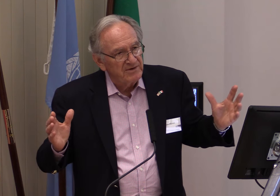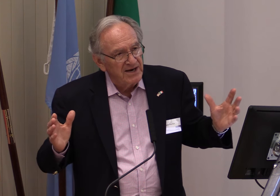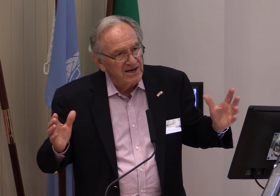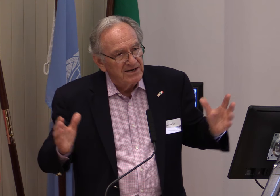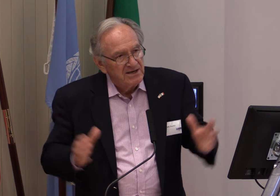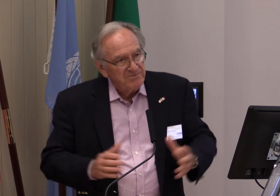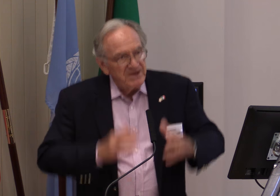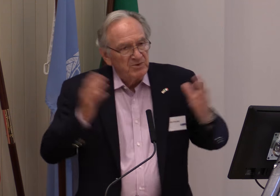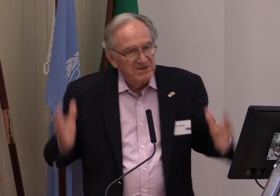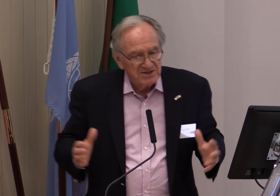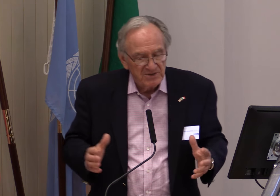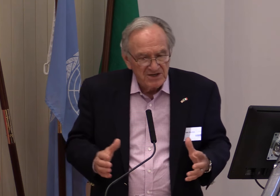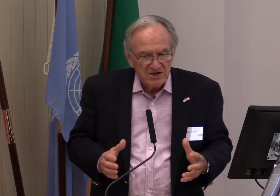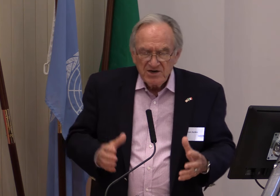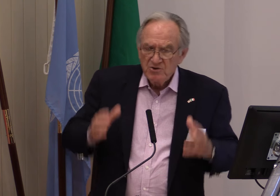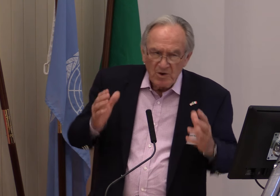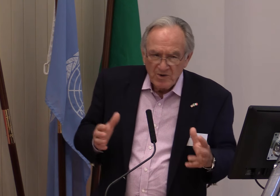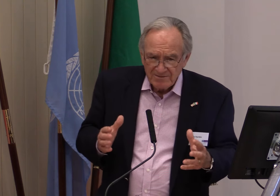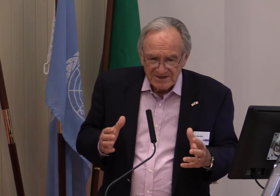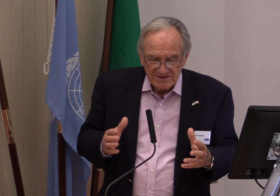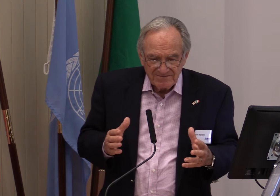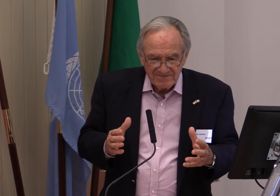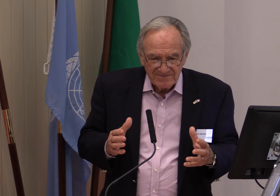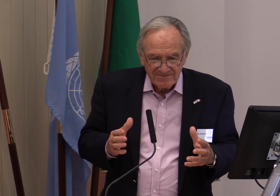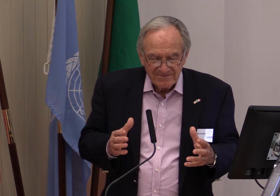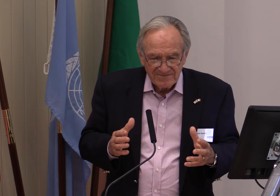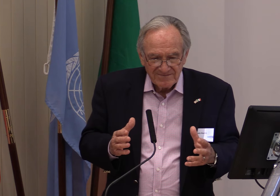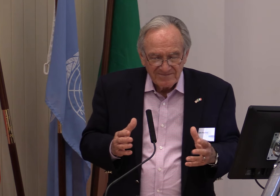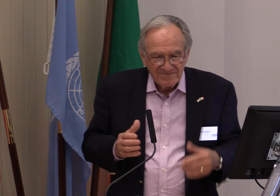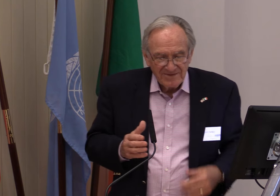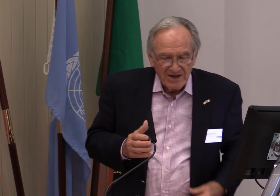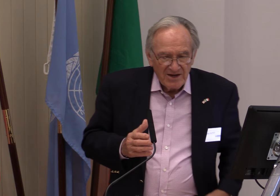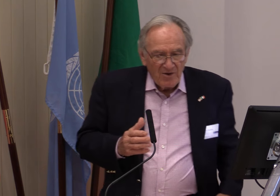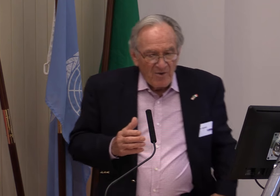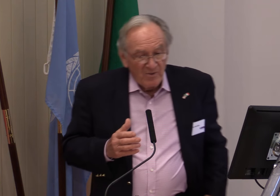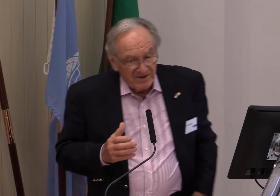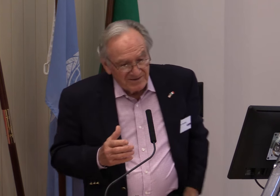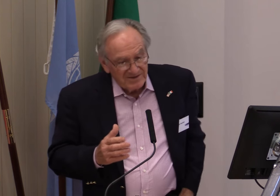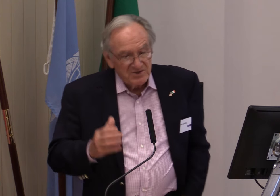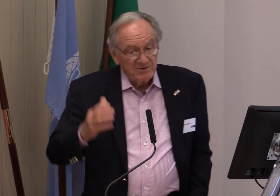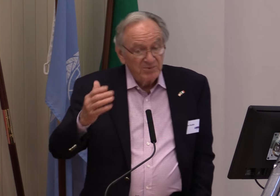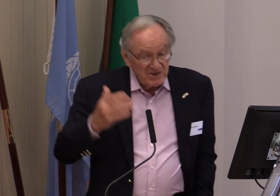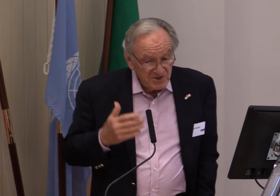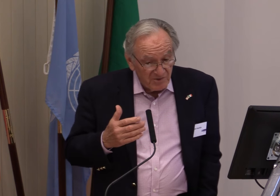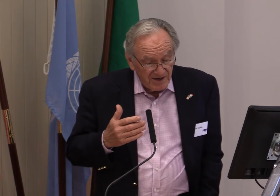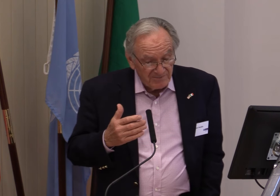ever had, people with disabilities, you won't want to miss it. Well so the press showed